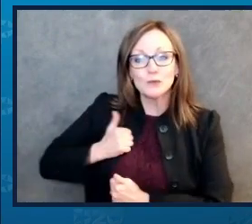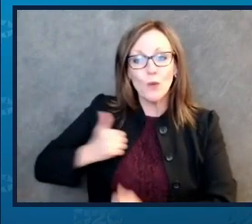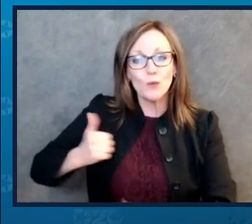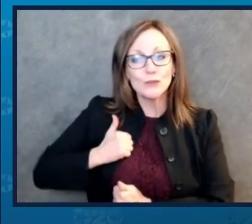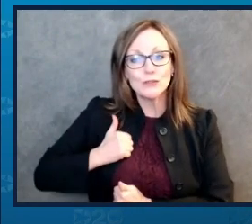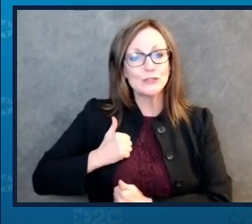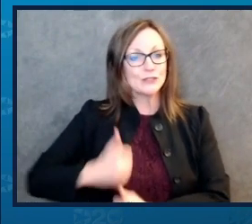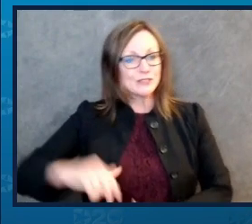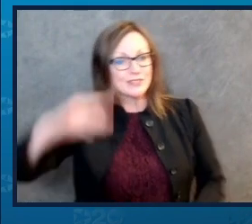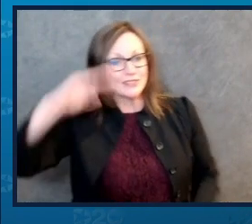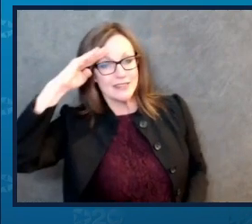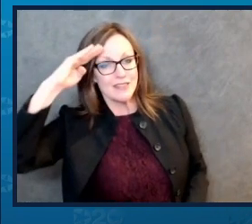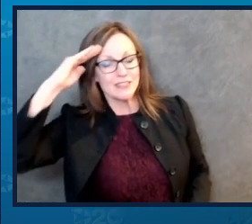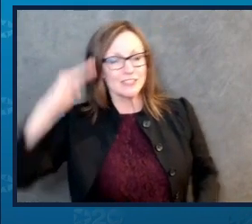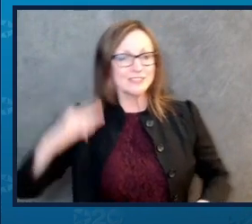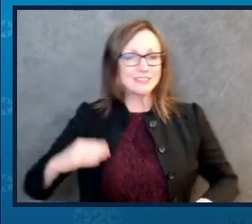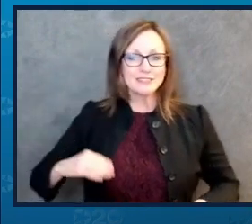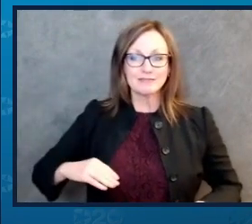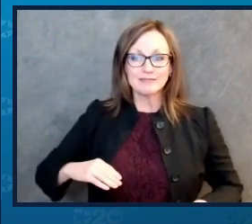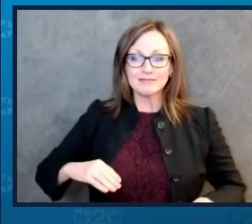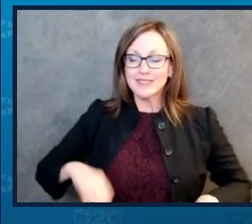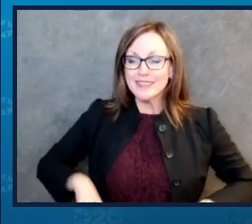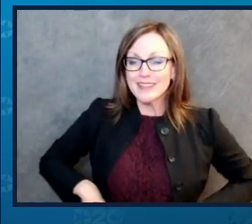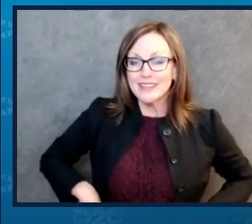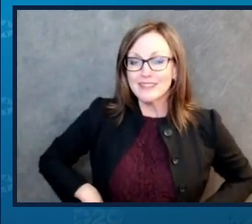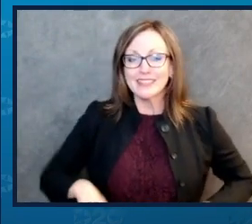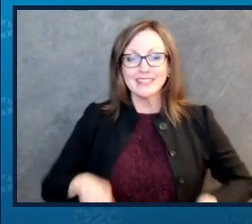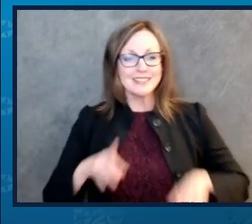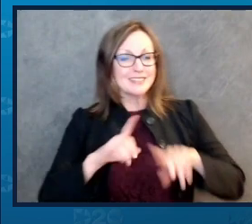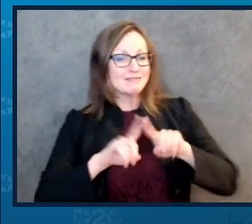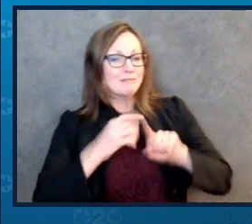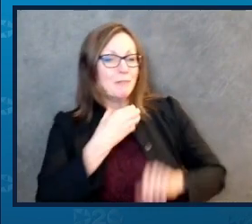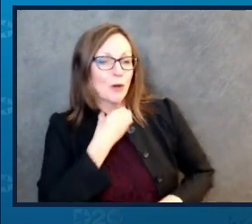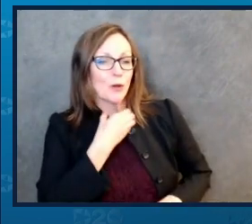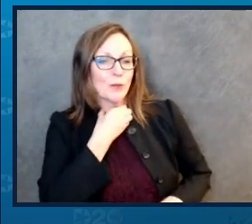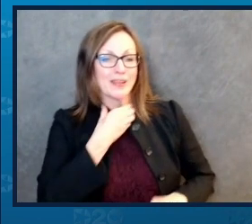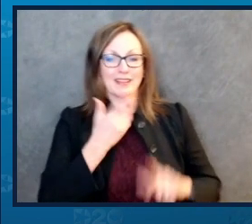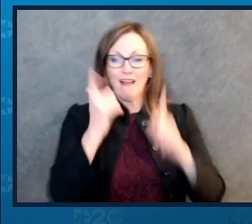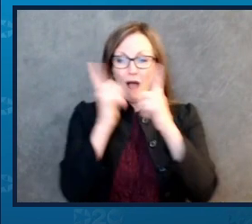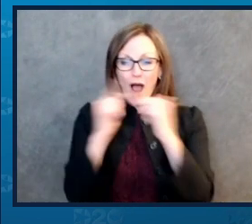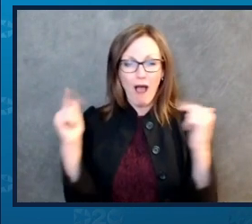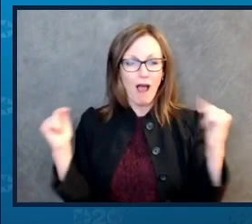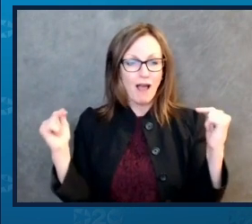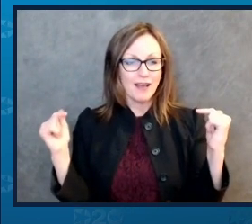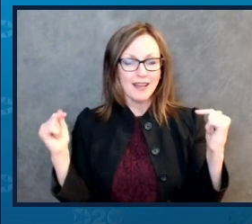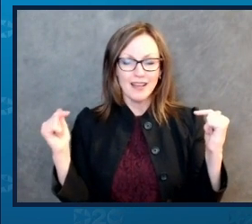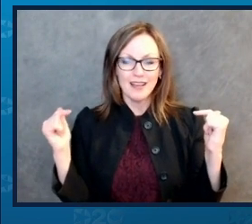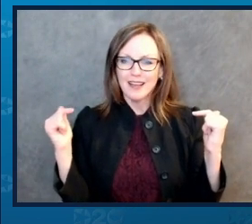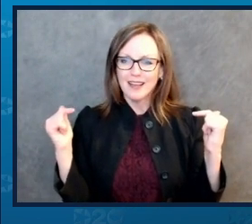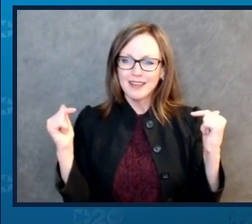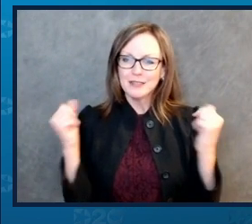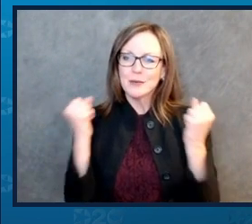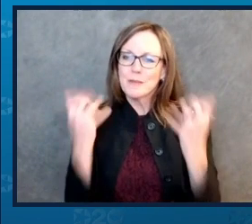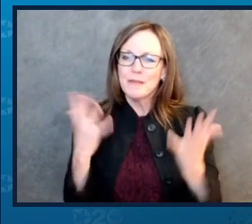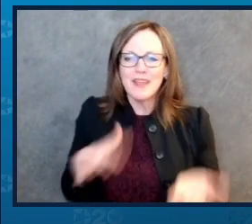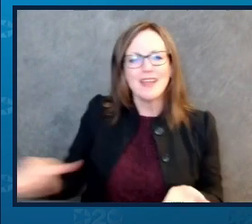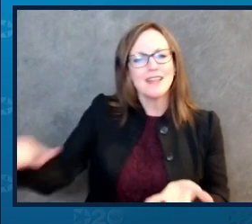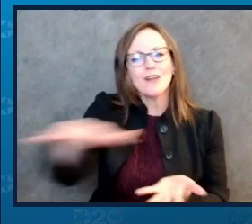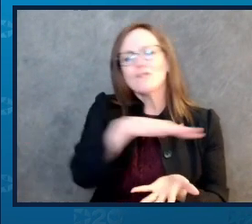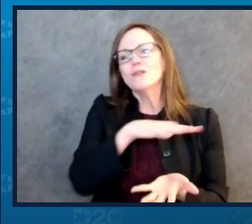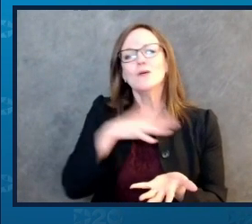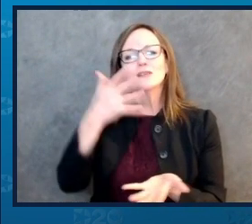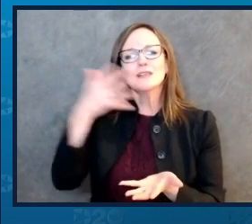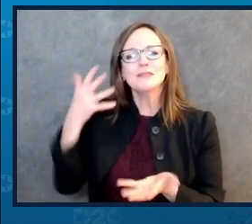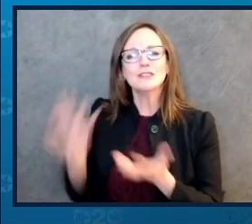AIRMEN, MARINES, COAST GUARDS,